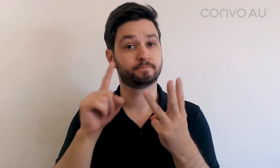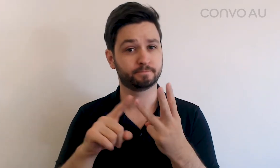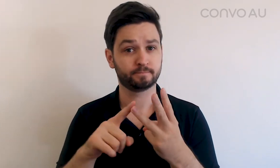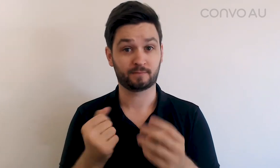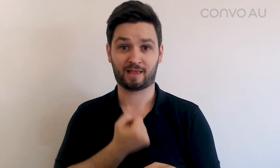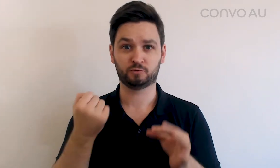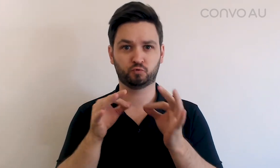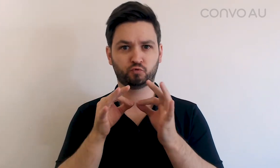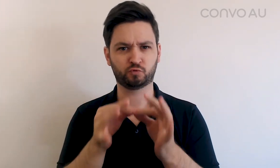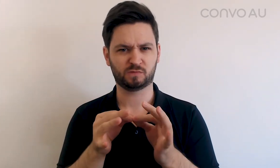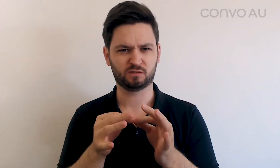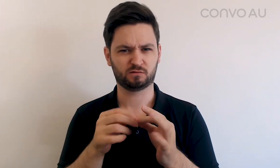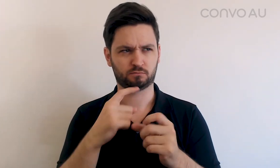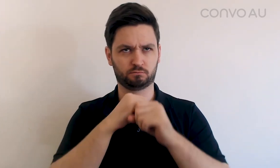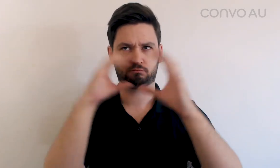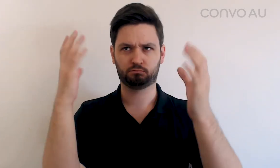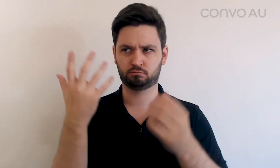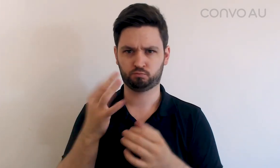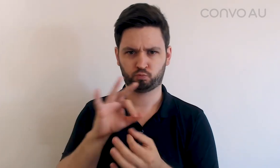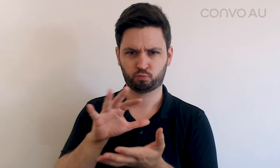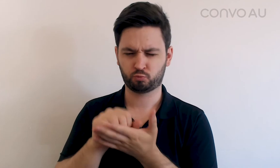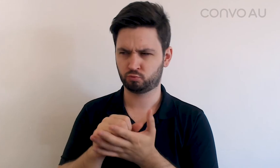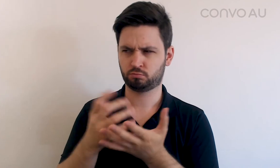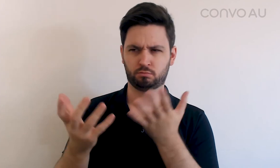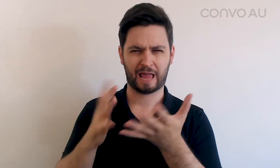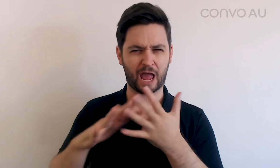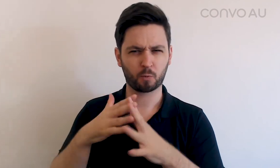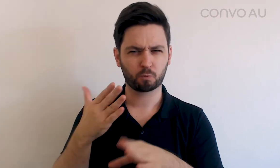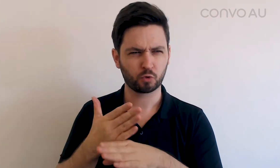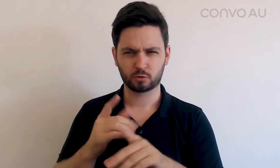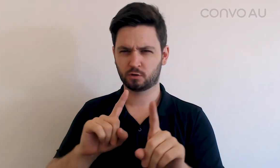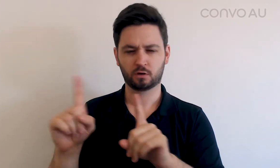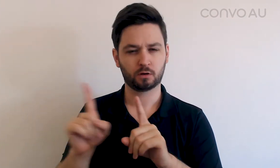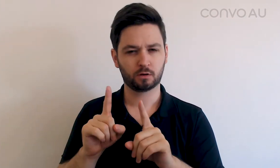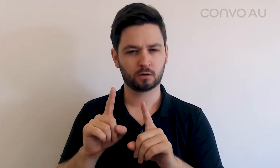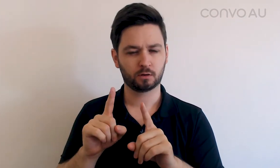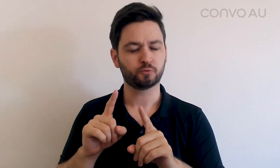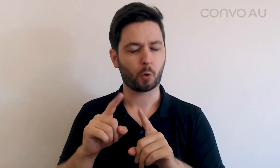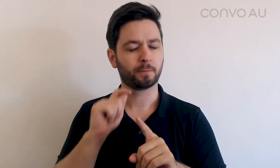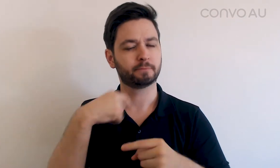Third, we will explain how our Auslan interpreters can be used without needing to book our interpreters.